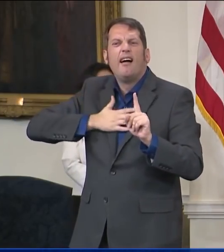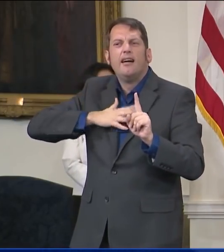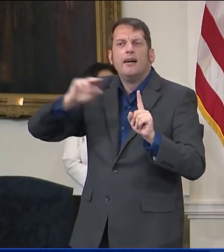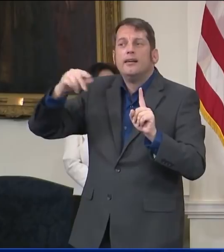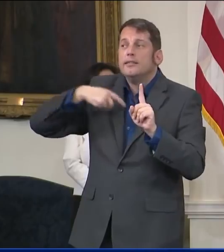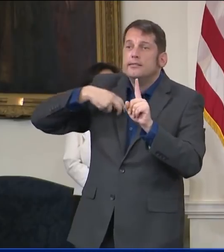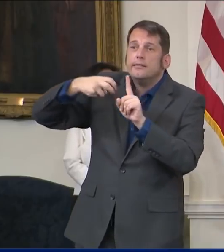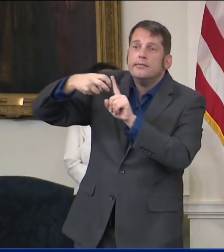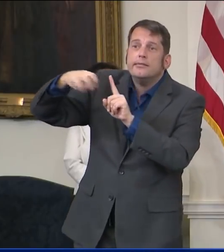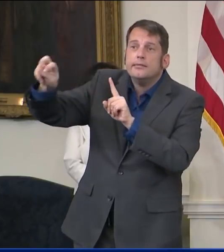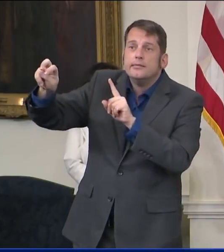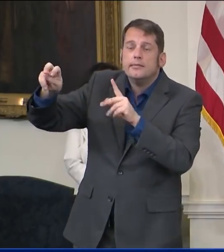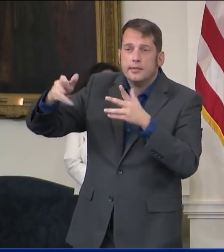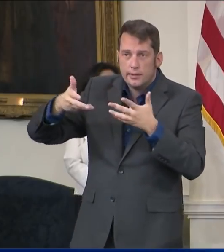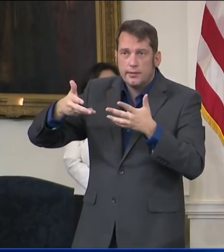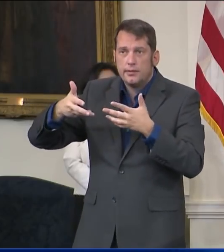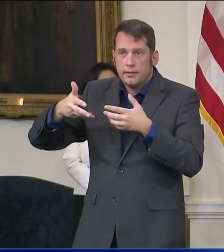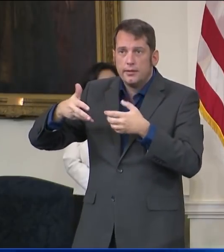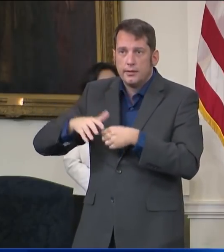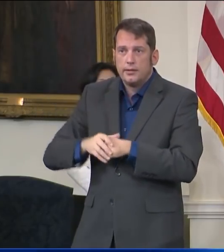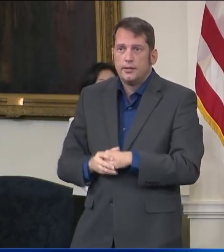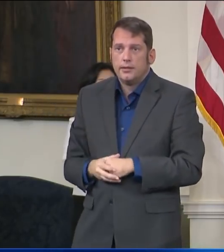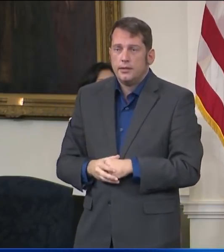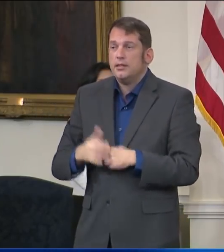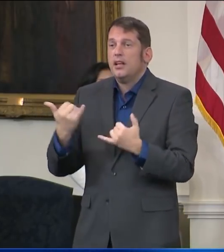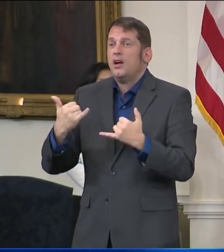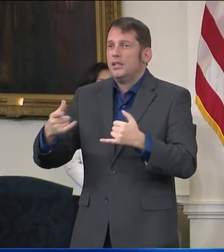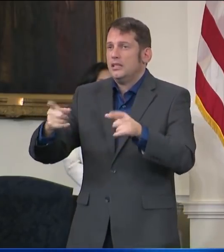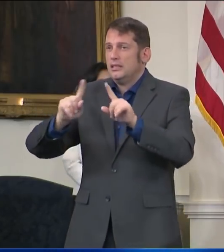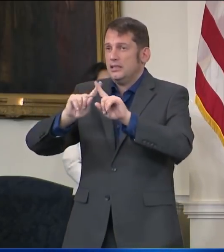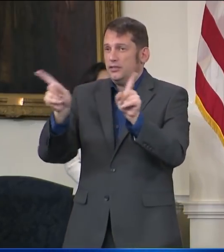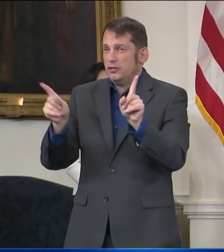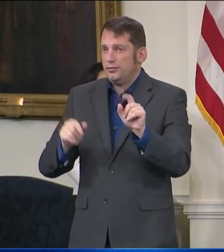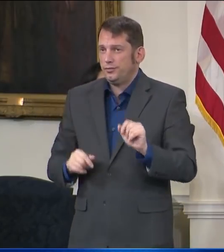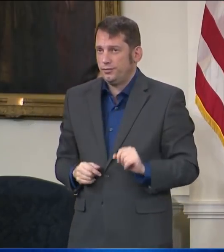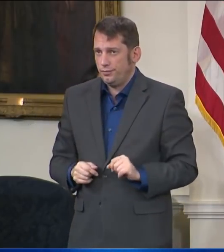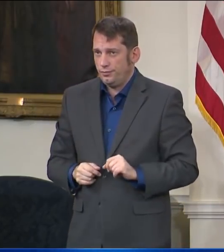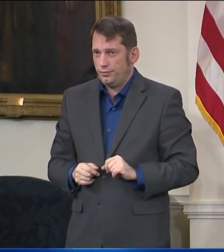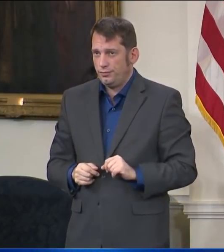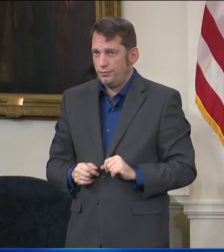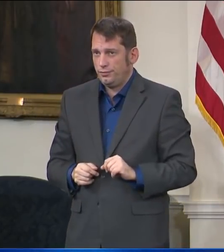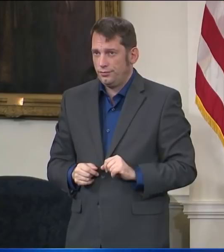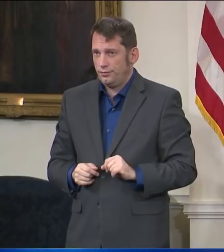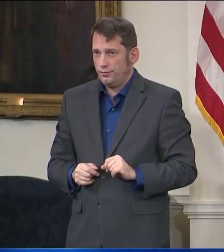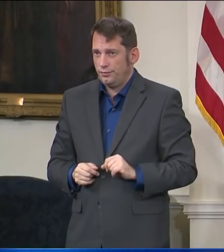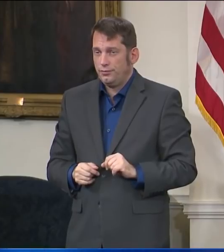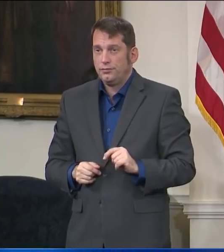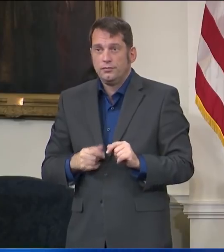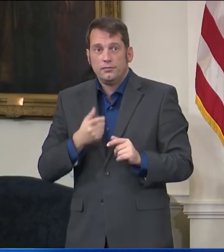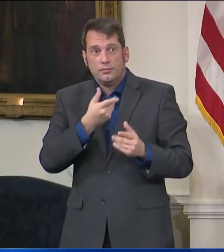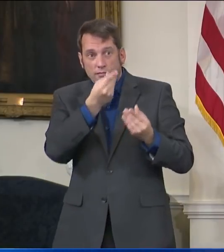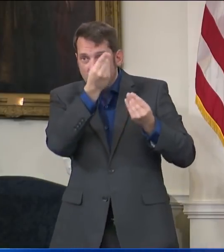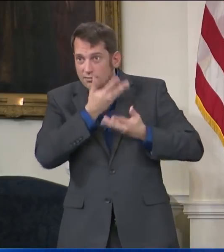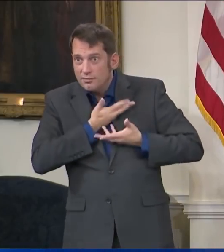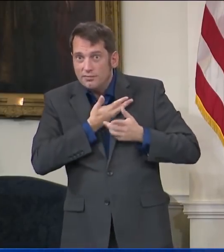THEM. NOW A SINGLE PHONE CALL WILL GIVE THEM ACCESS.